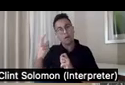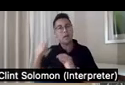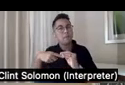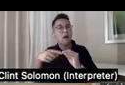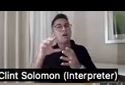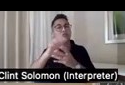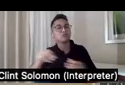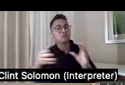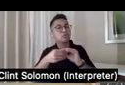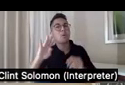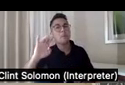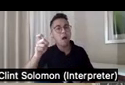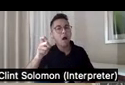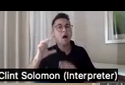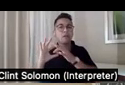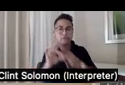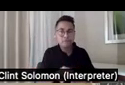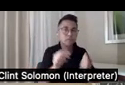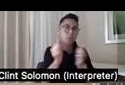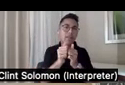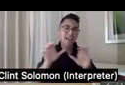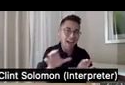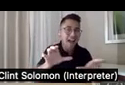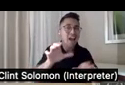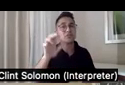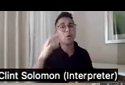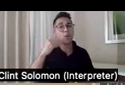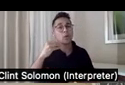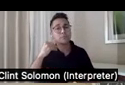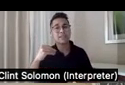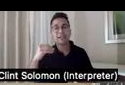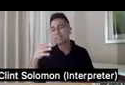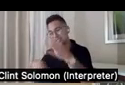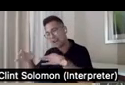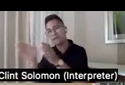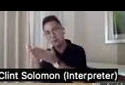corresponds to an action or an experience rather than a book so i have two protocols so this first